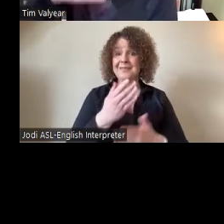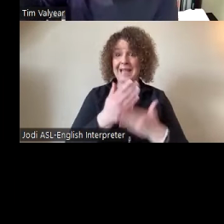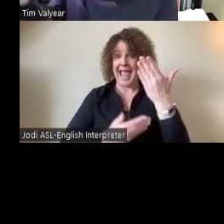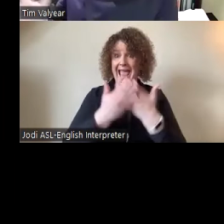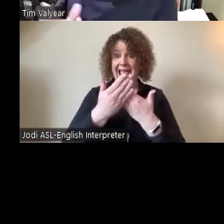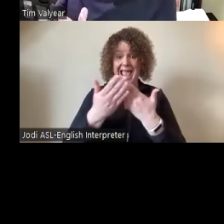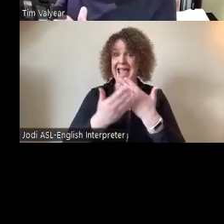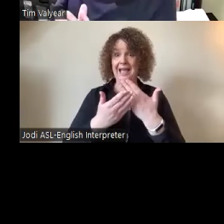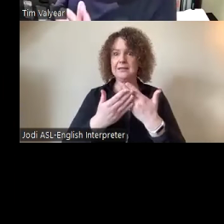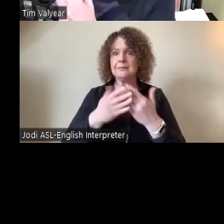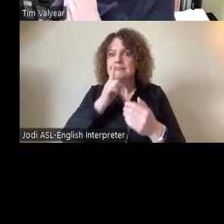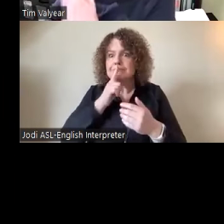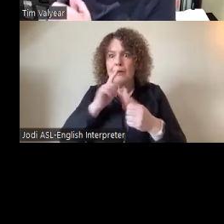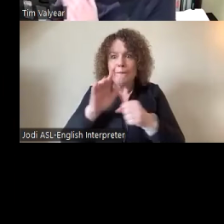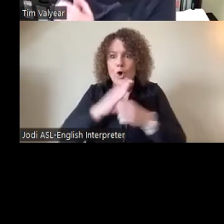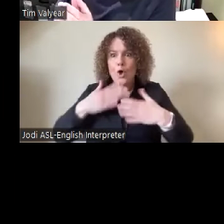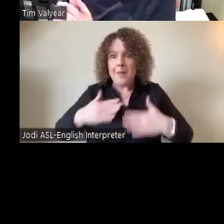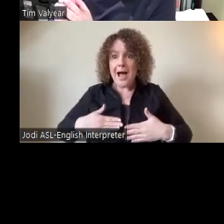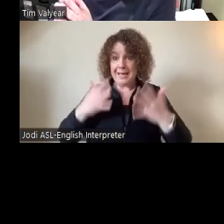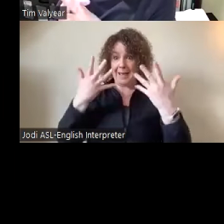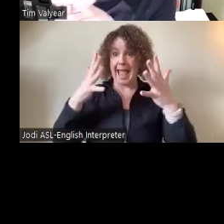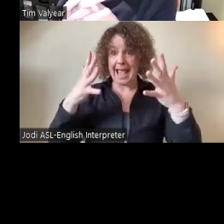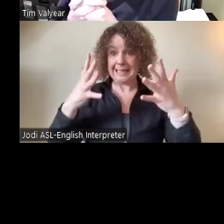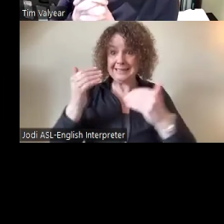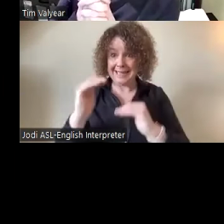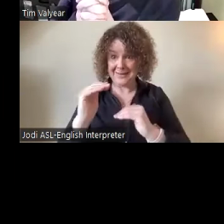parasites like tapeworms that like to live on a host.